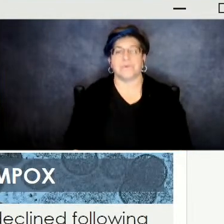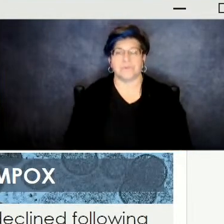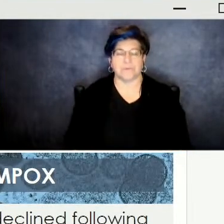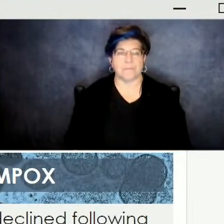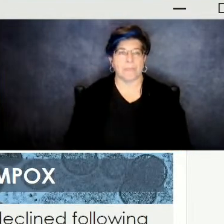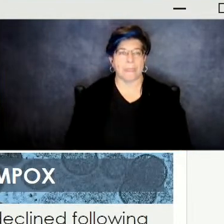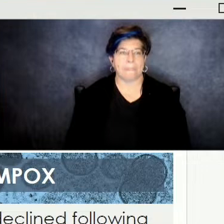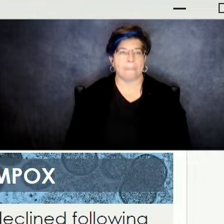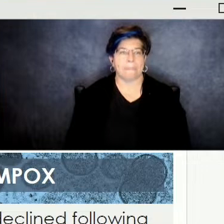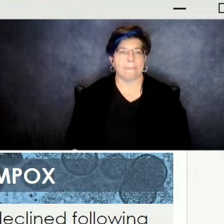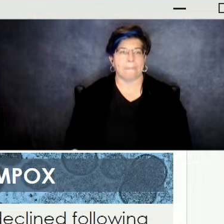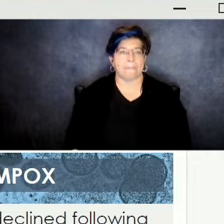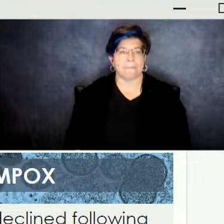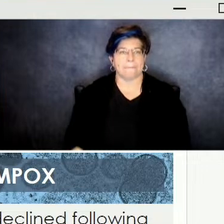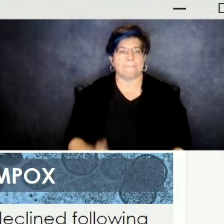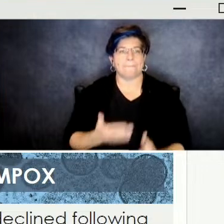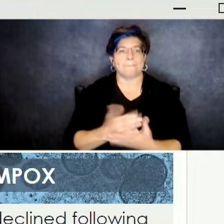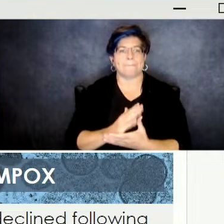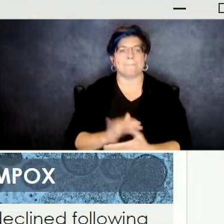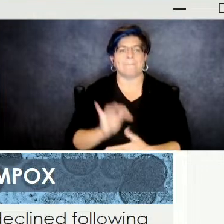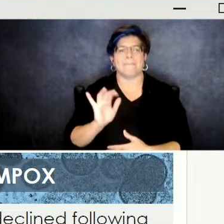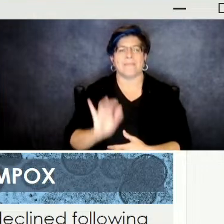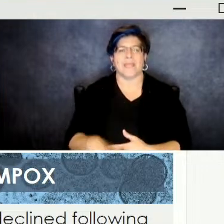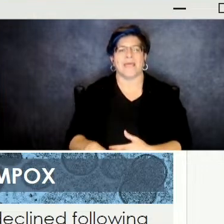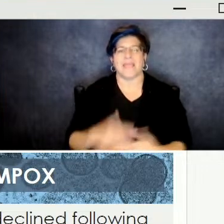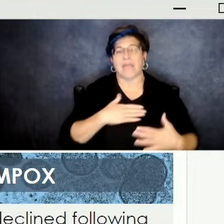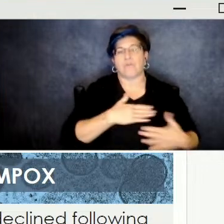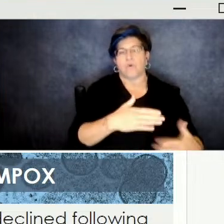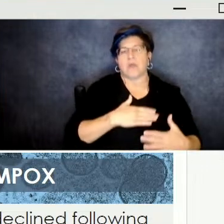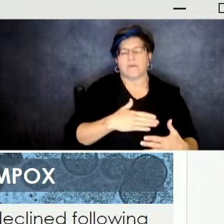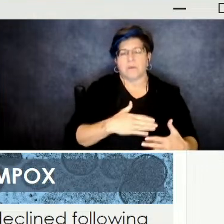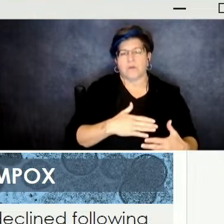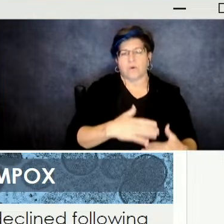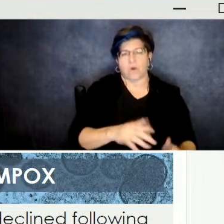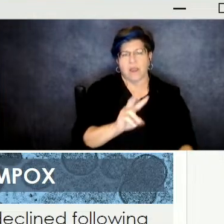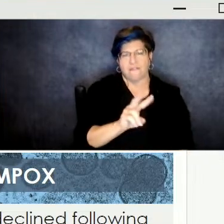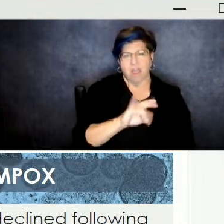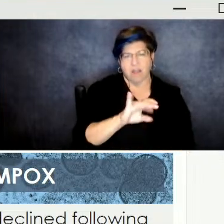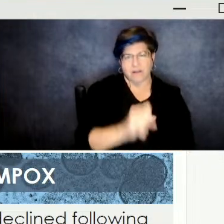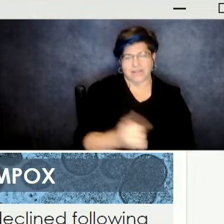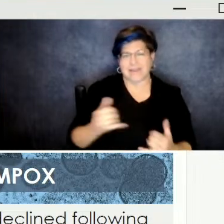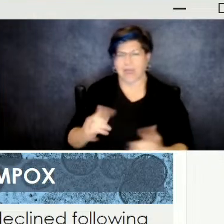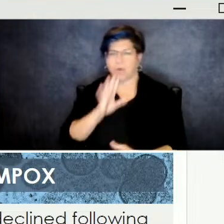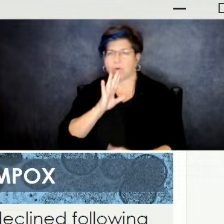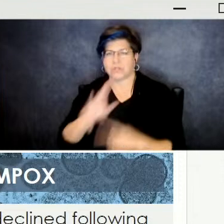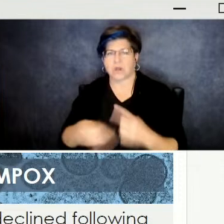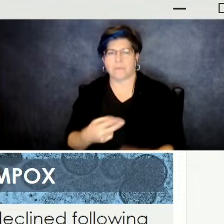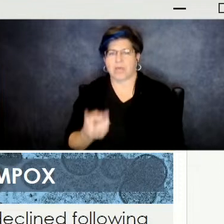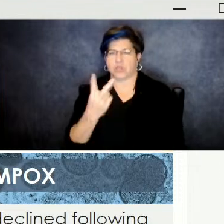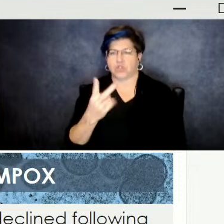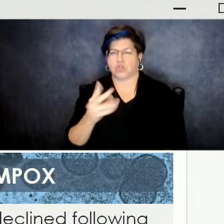CONTINUE TO RISE AS THE FLU SEASON MOVES FORWARD. ALL RIGHT.